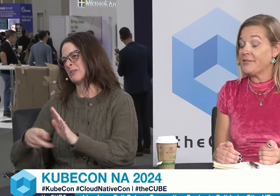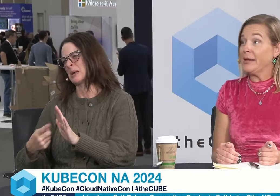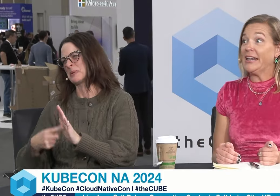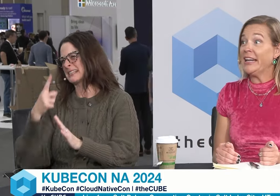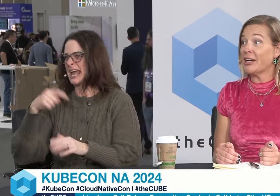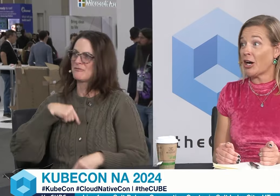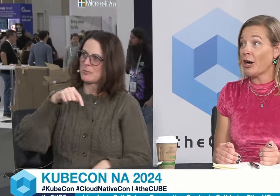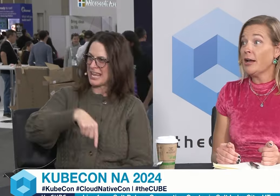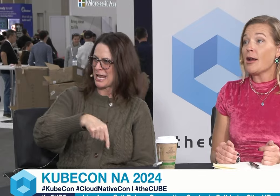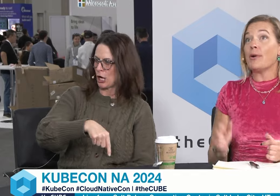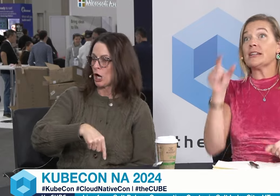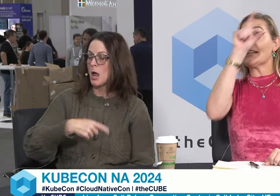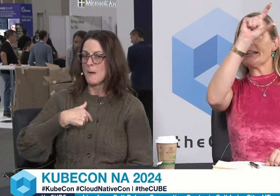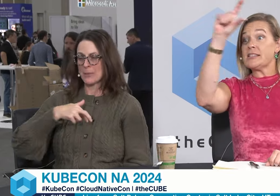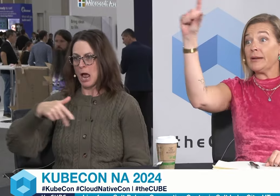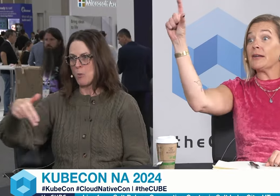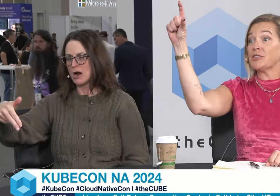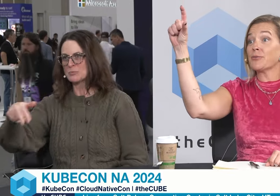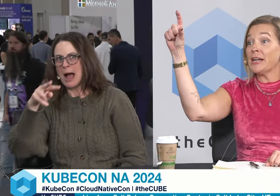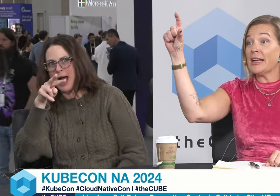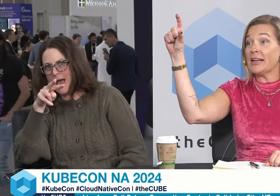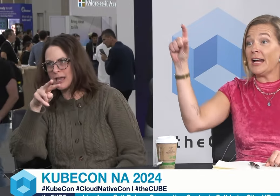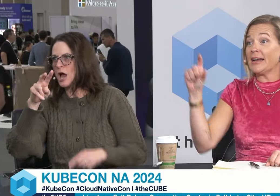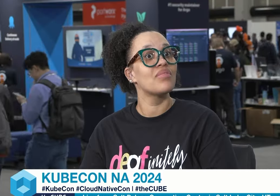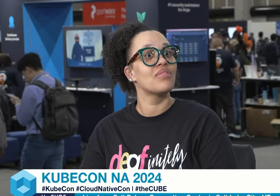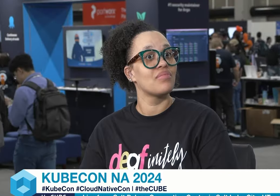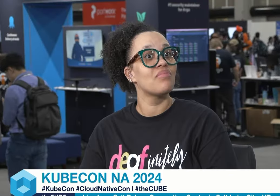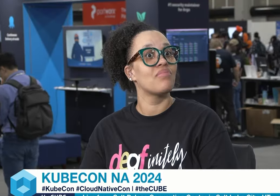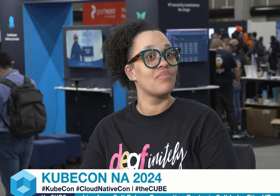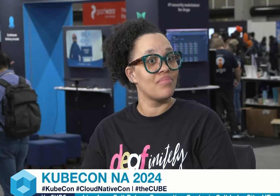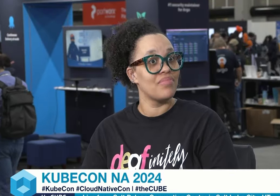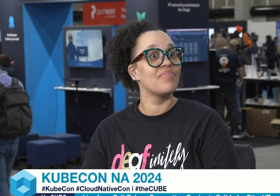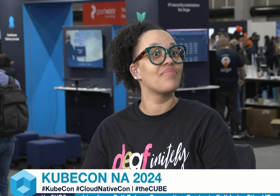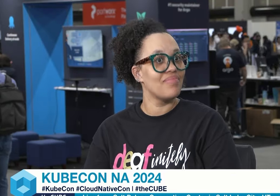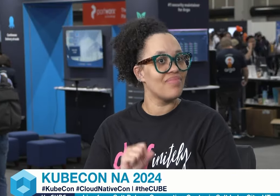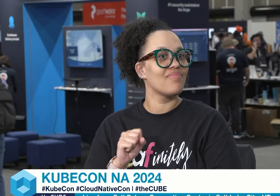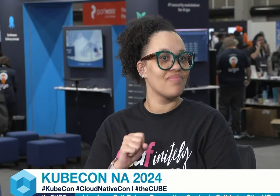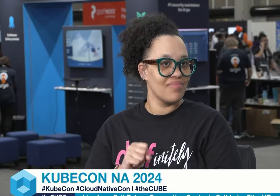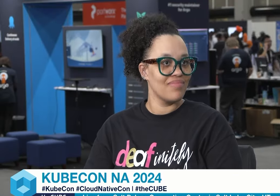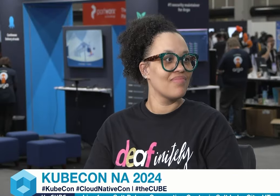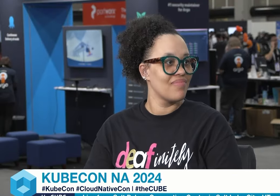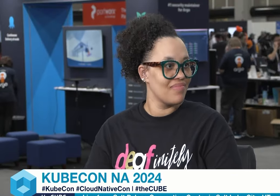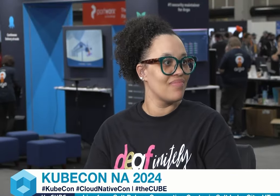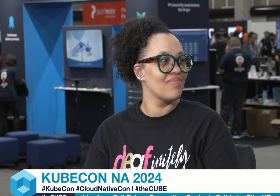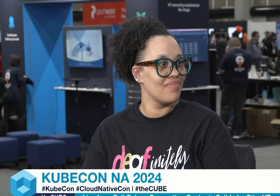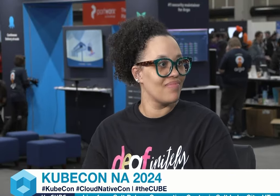because I have to be here, but it's nice to be able to read and not interrupt anyone and get in the way.